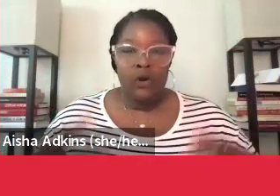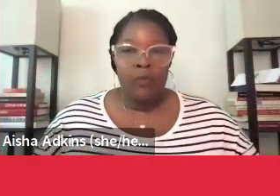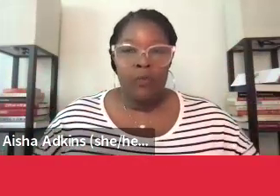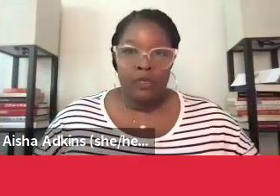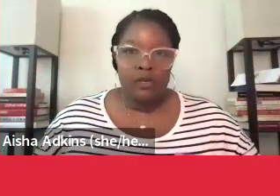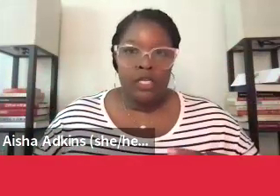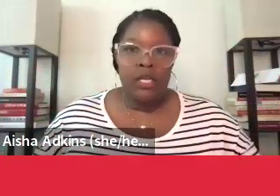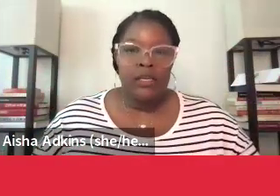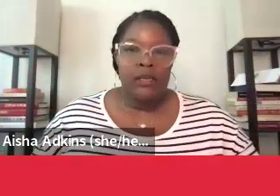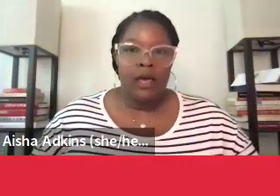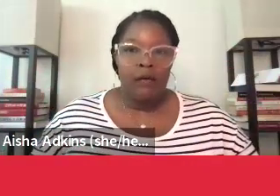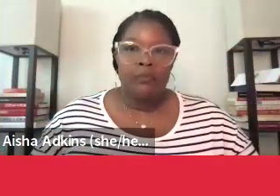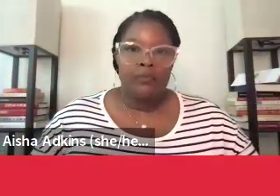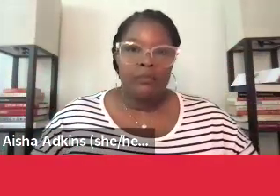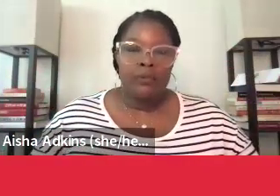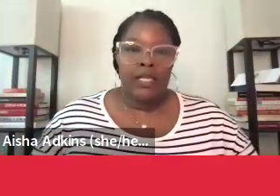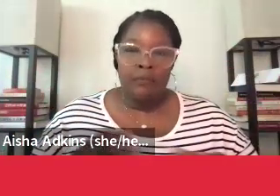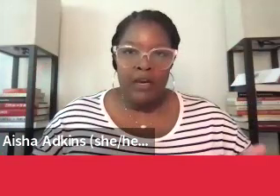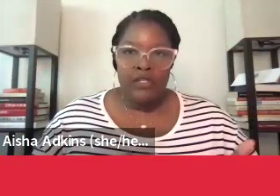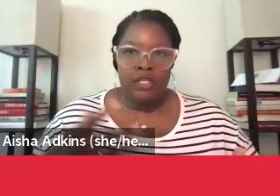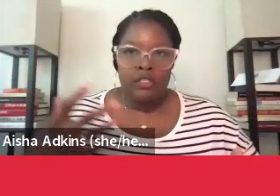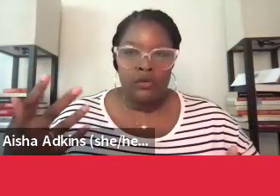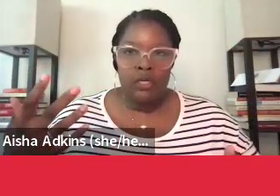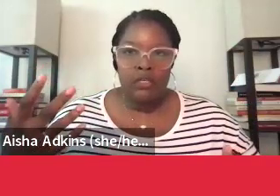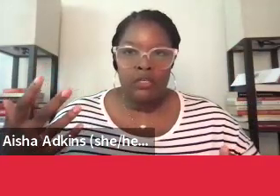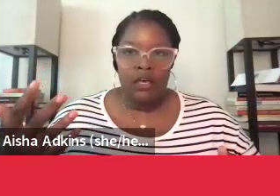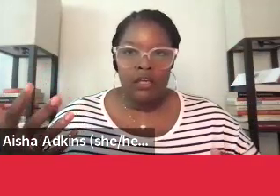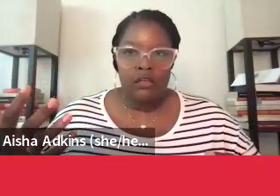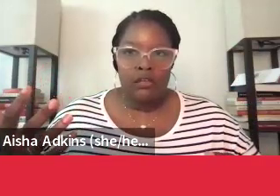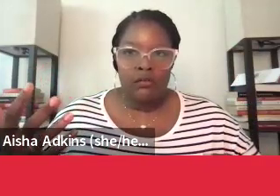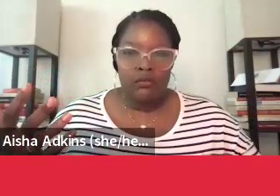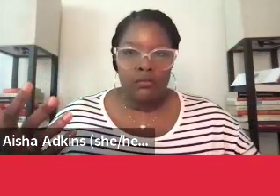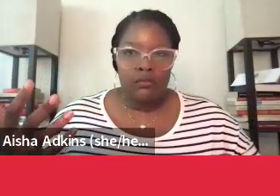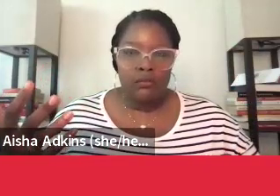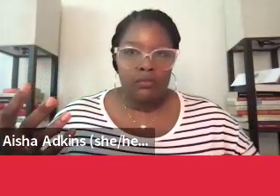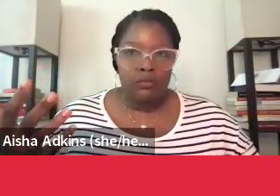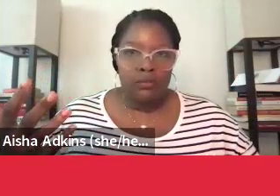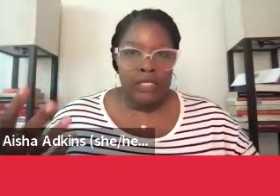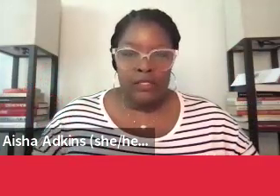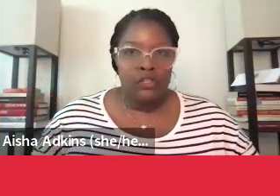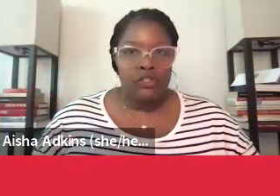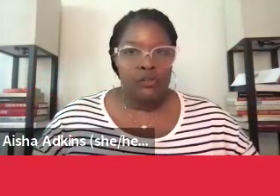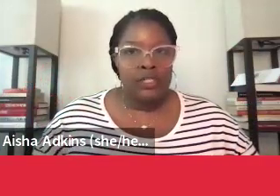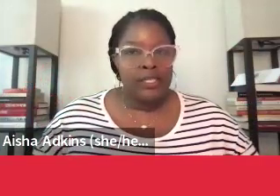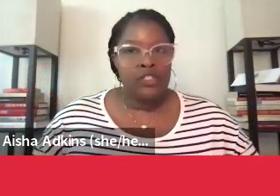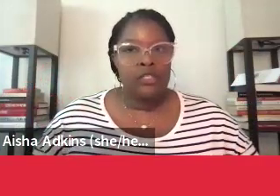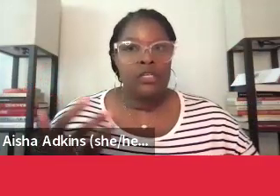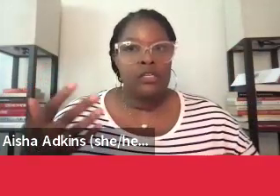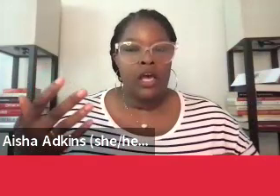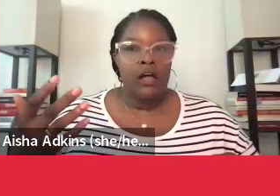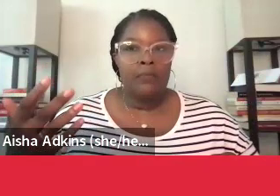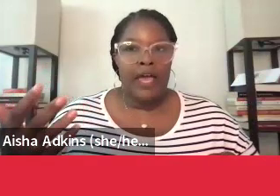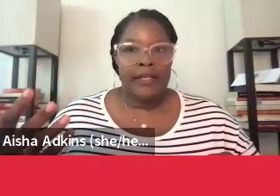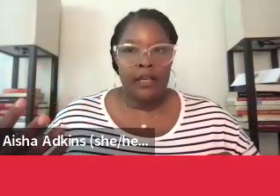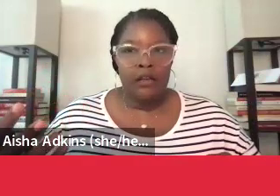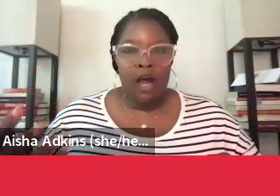home and community and comparison to institutionalization that can